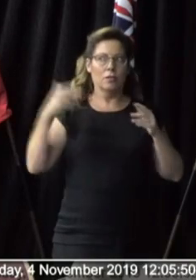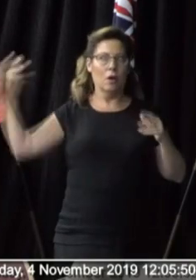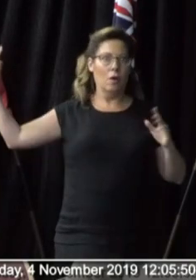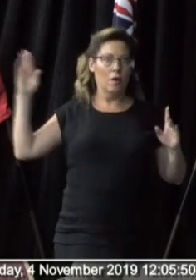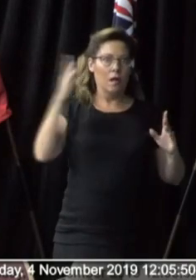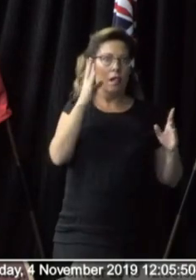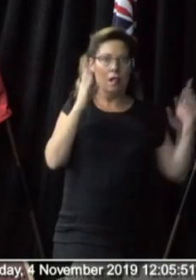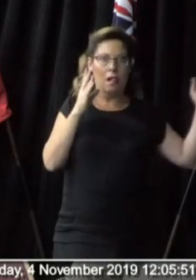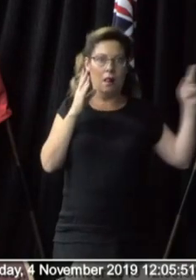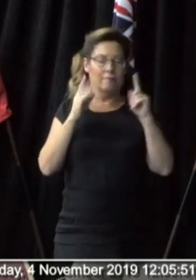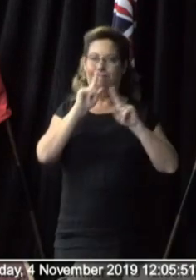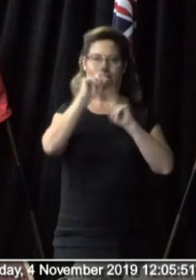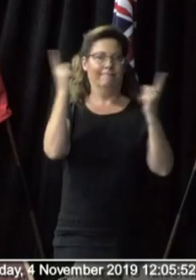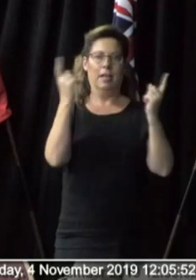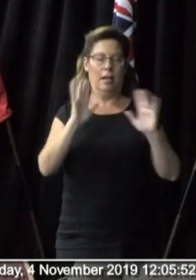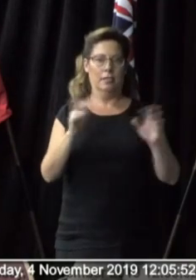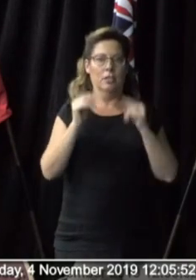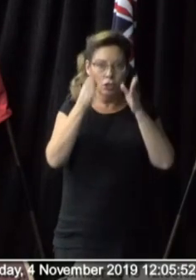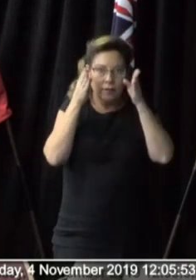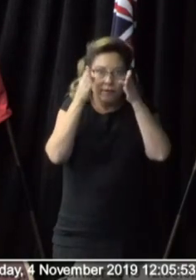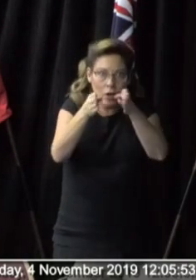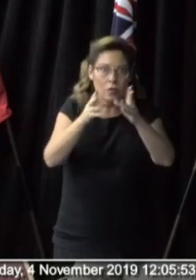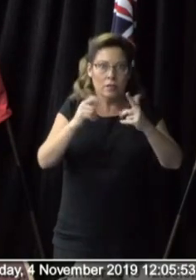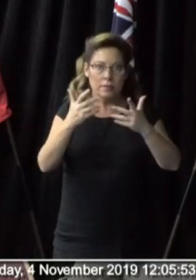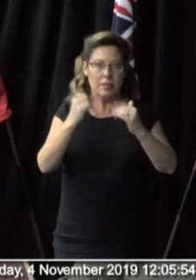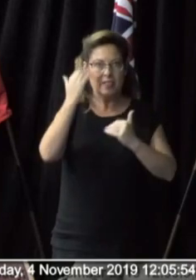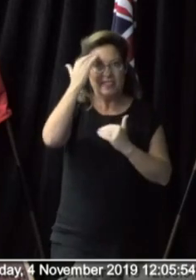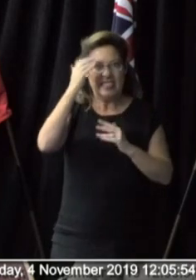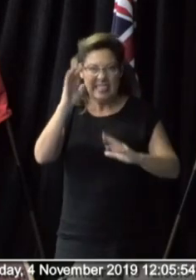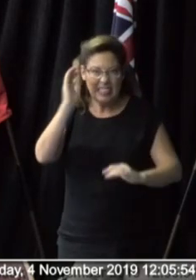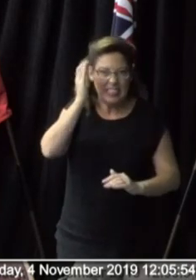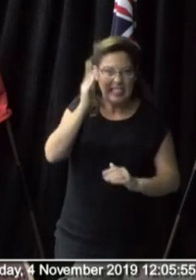Because she focuses so intensely, she doesn’t have that movement in her head